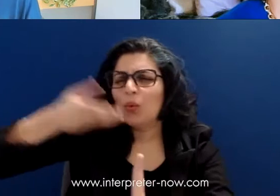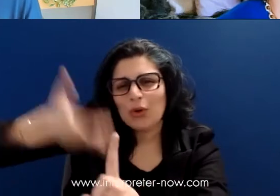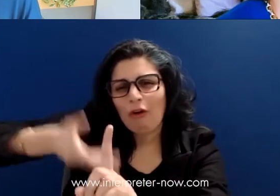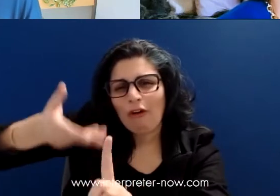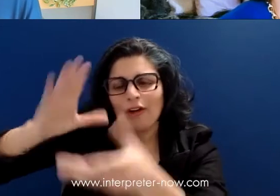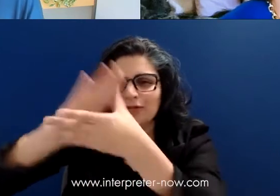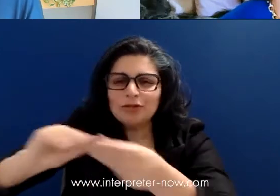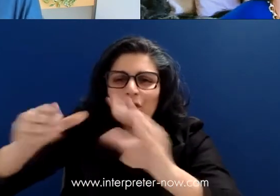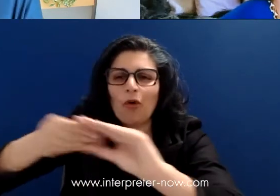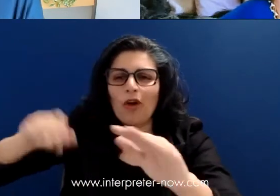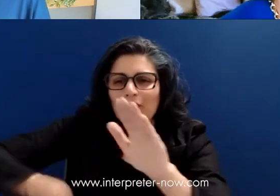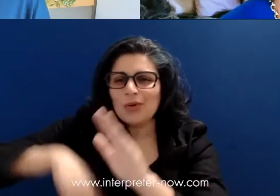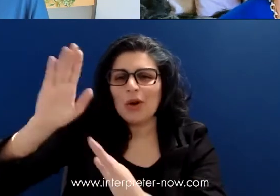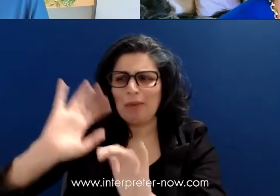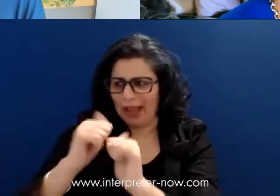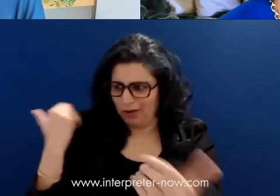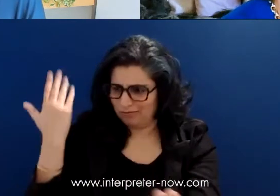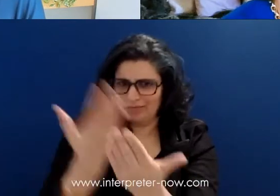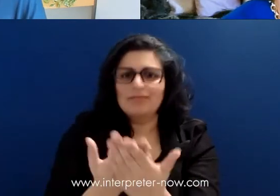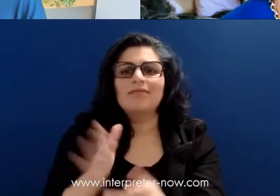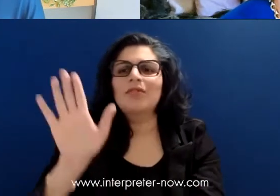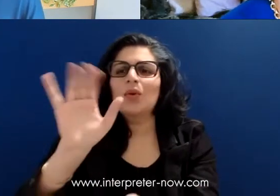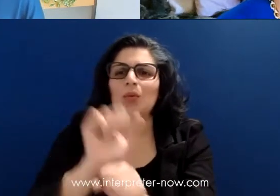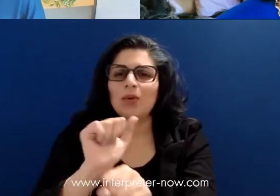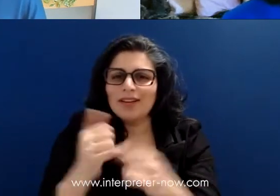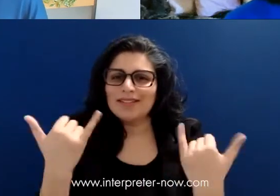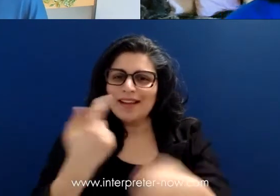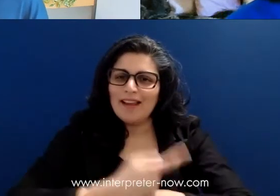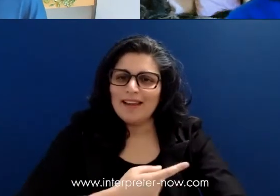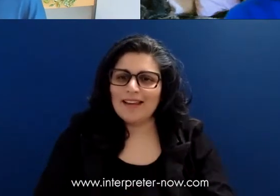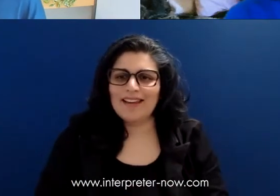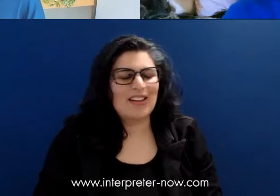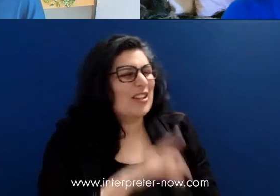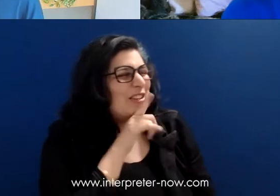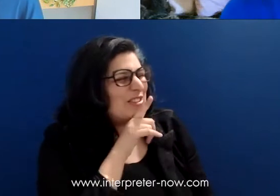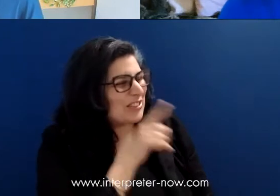up, and how you ended up doing the work that you do? Sure, happy to.